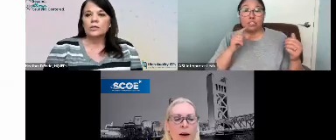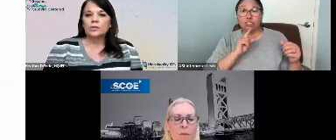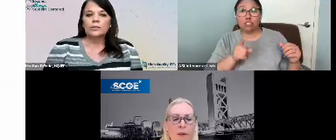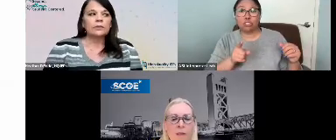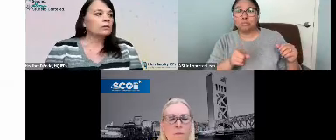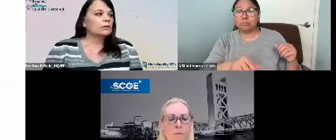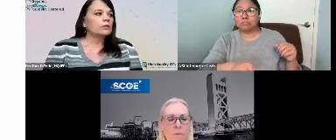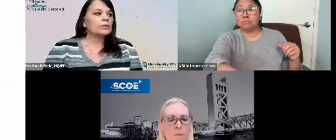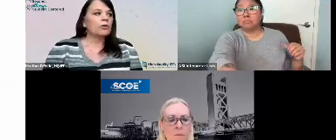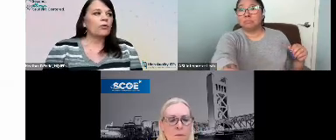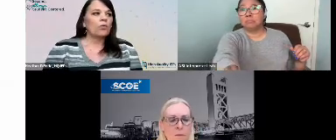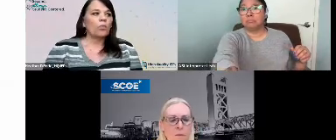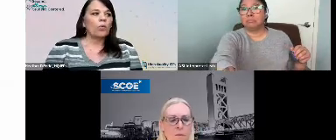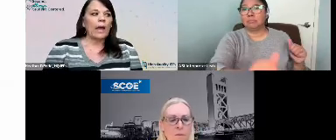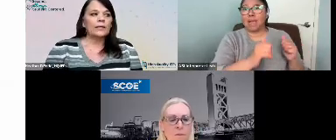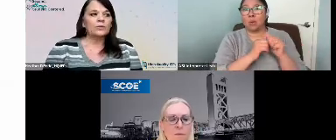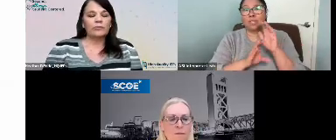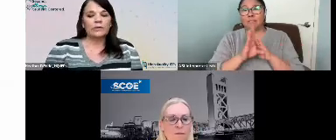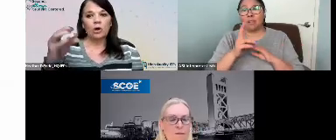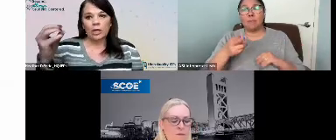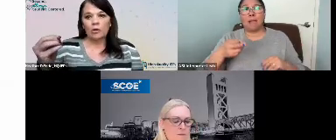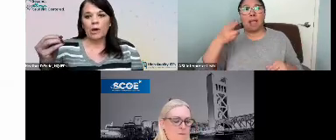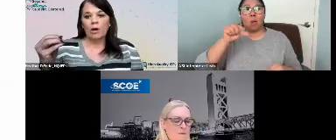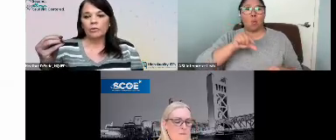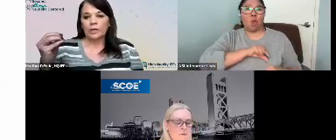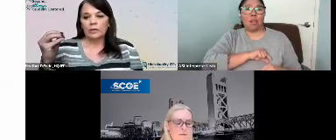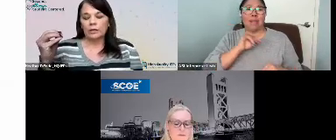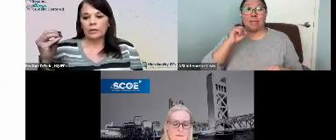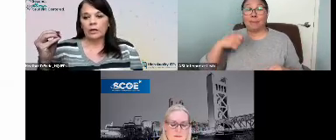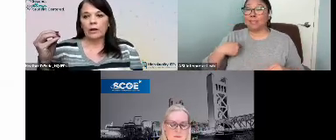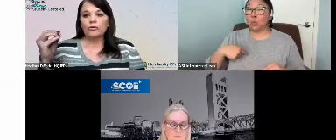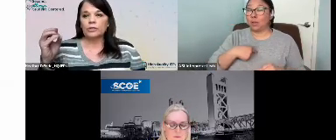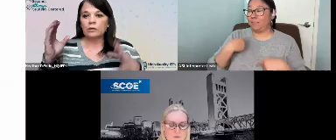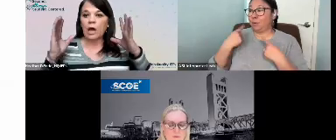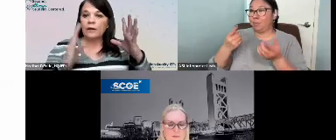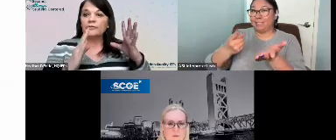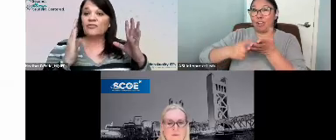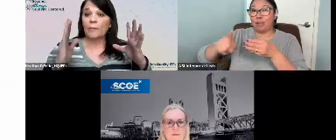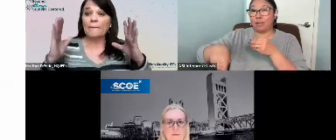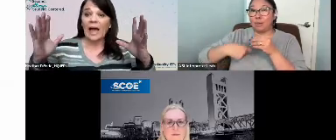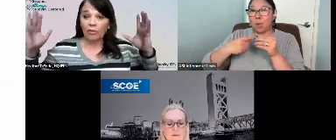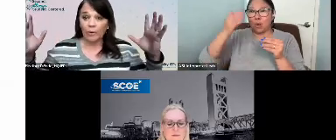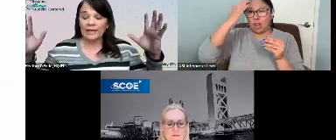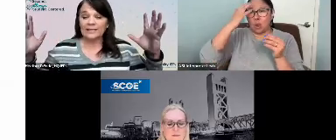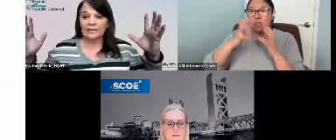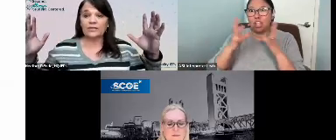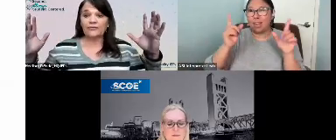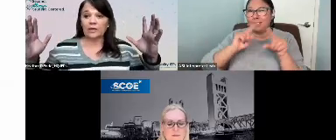quality IEPs. So, as we've been talking about and and I know there's a lot of different pathways and